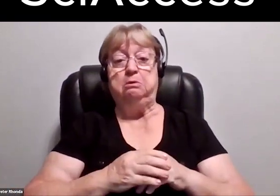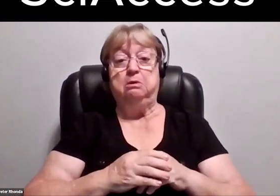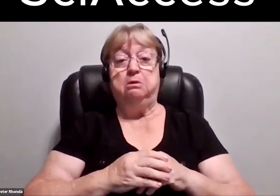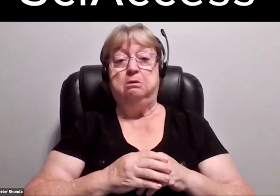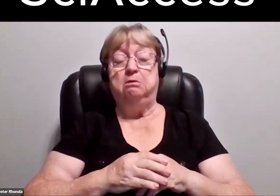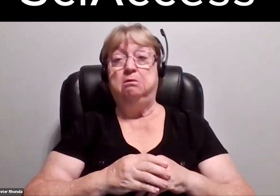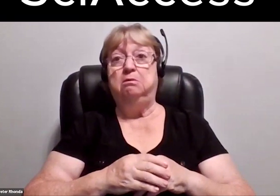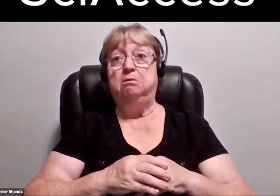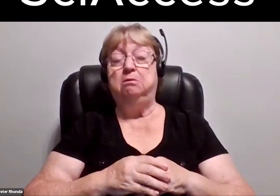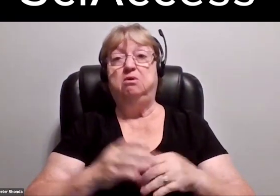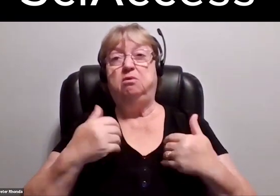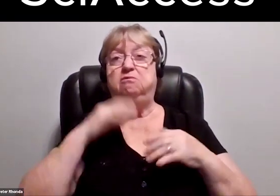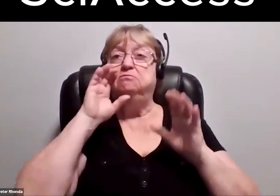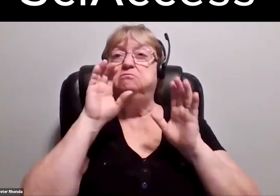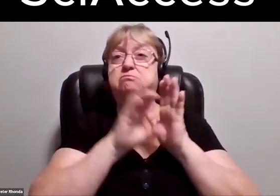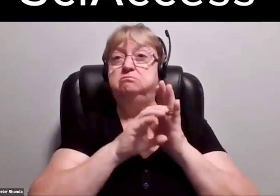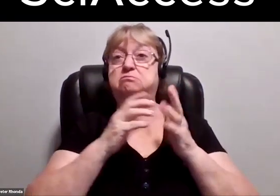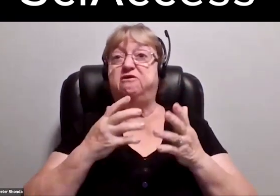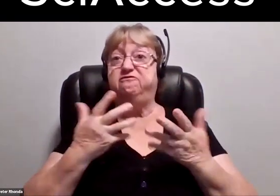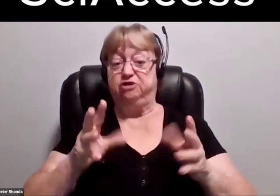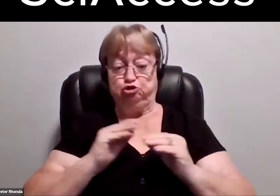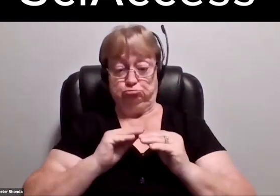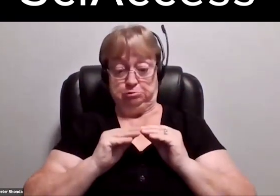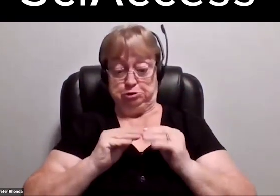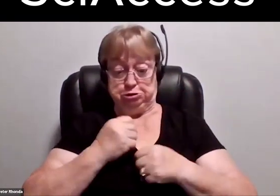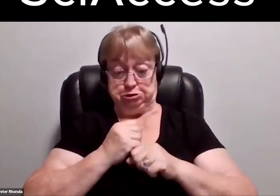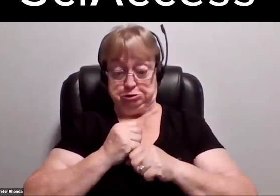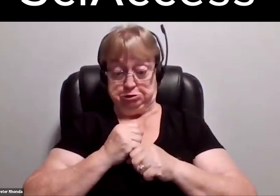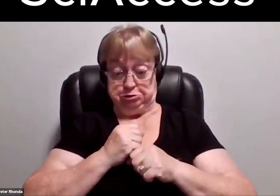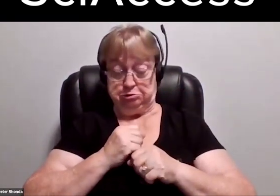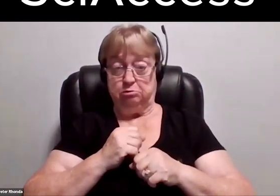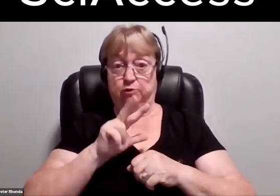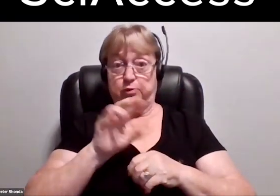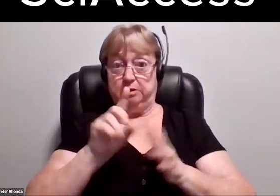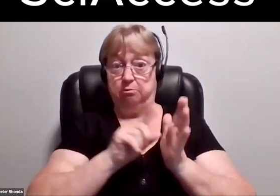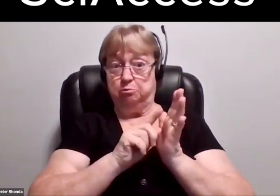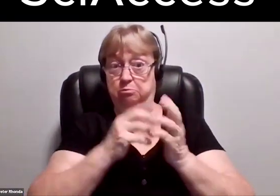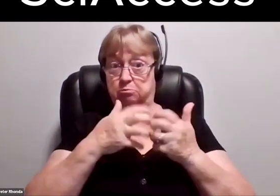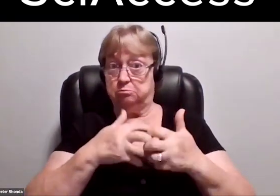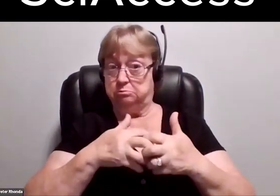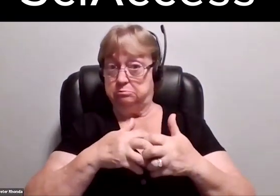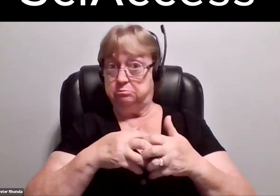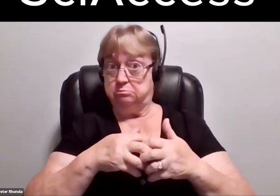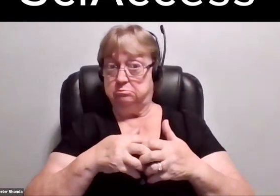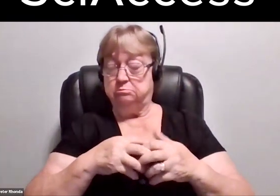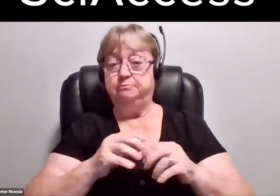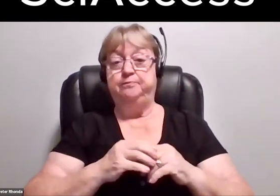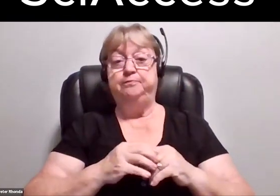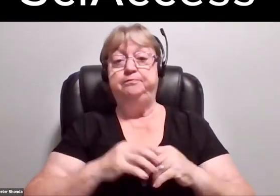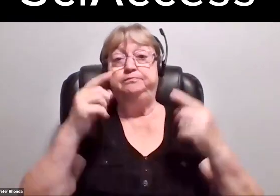we have pictures of the assembled 3D printers by the students. Then throughout the week, we show